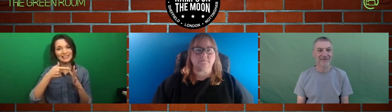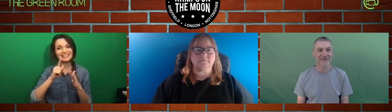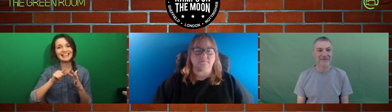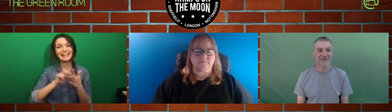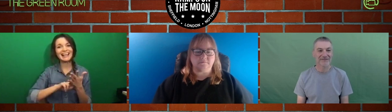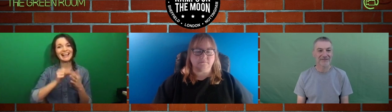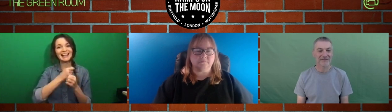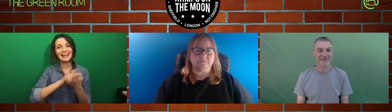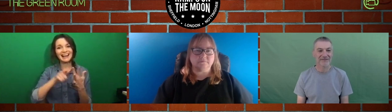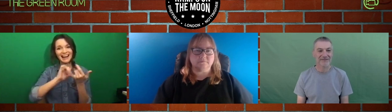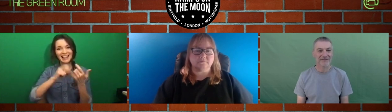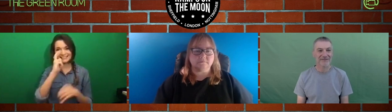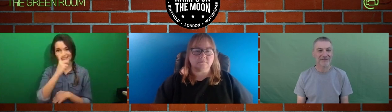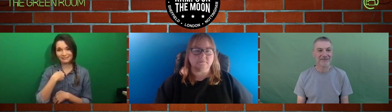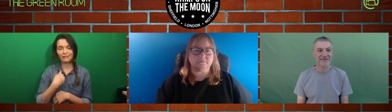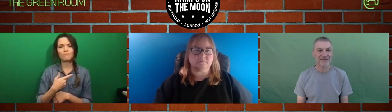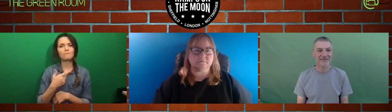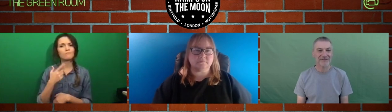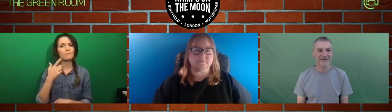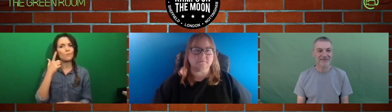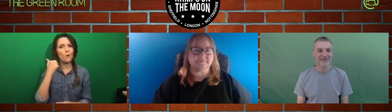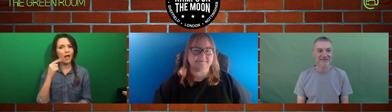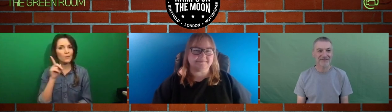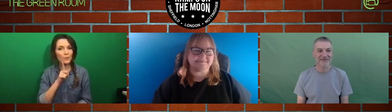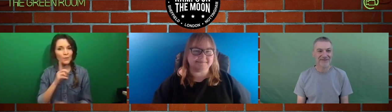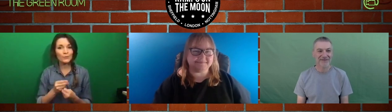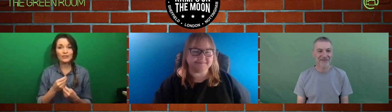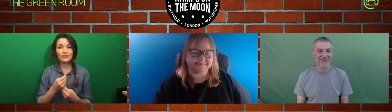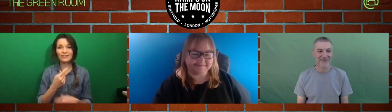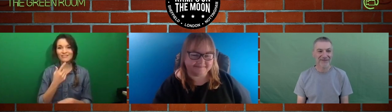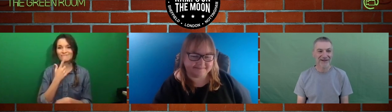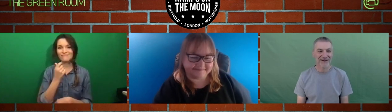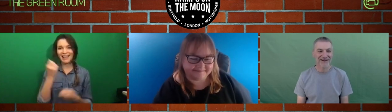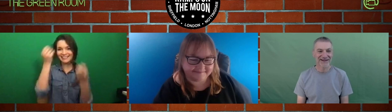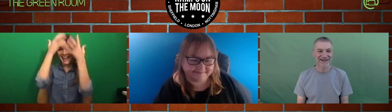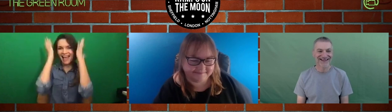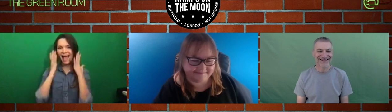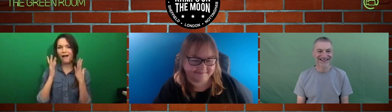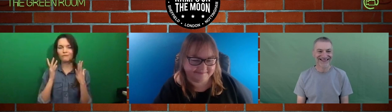I've got my intelligent glasses on my head at the moment really helpful. I've